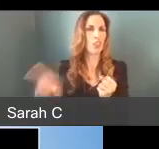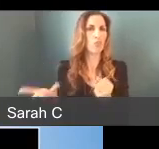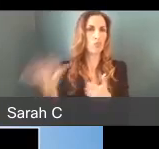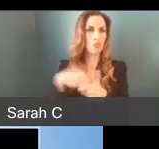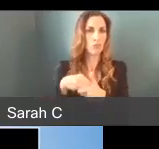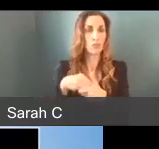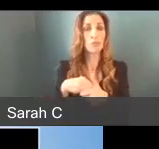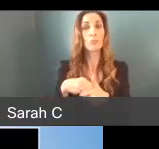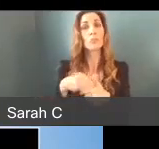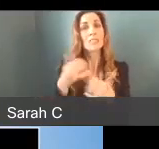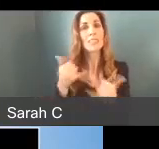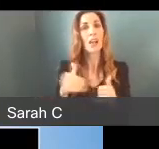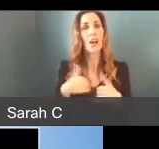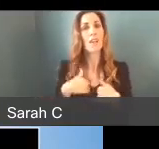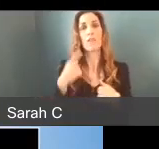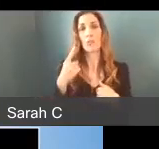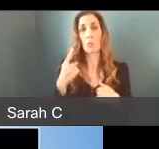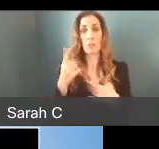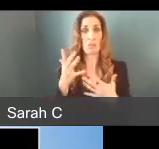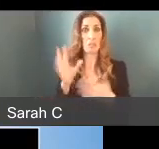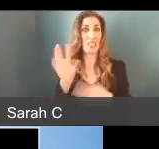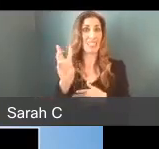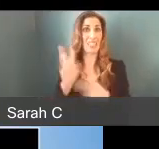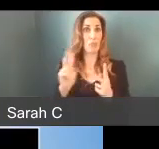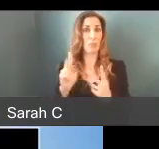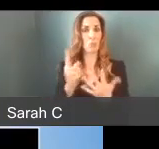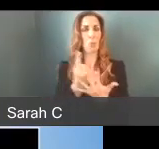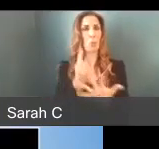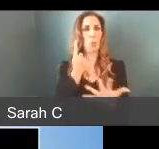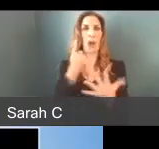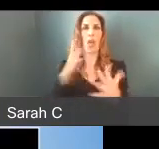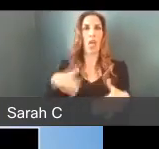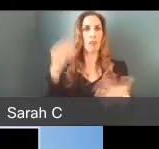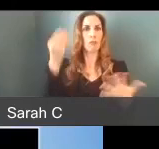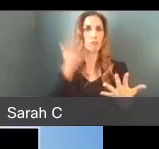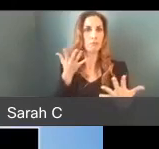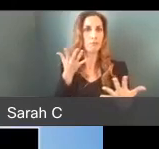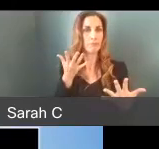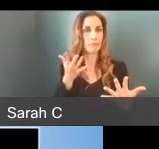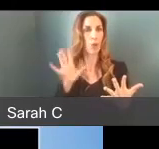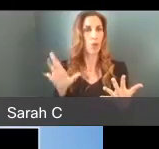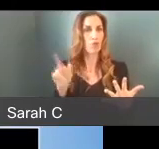in six individuals who has not identified their race. So again, just please urge you to